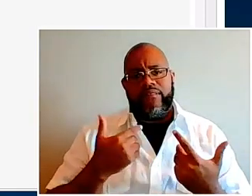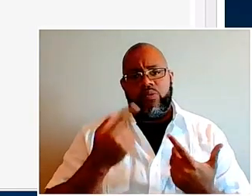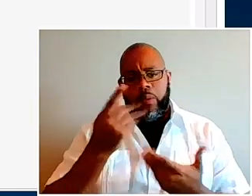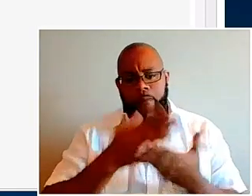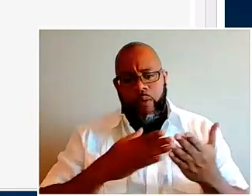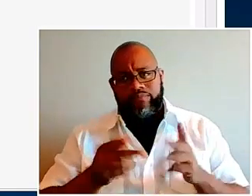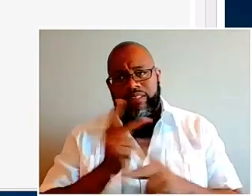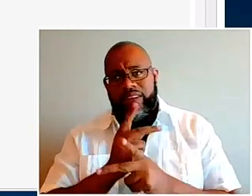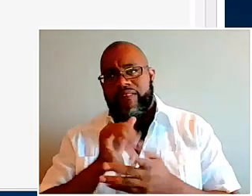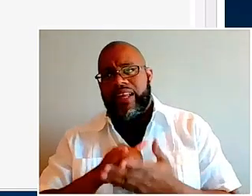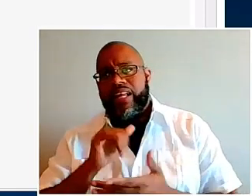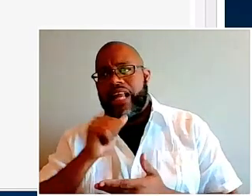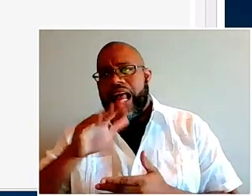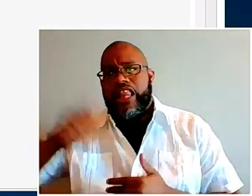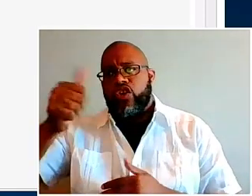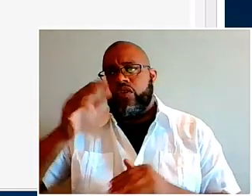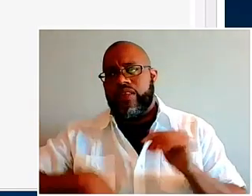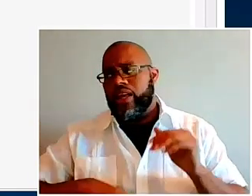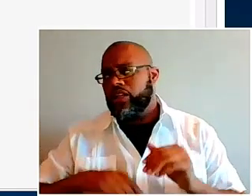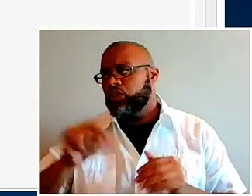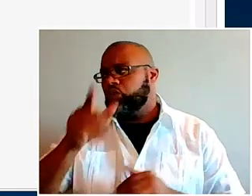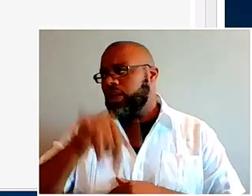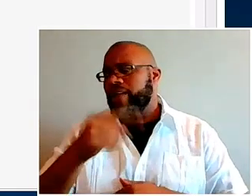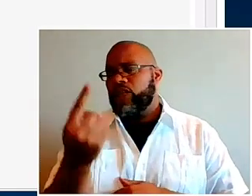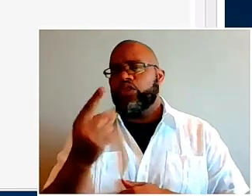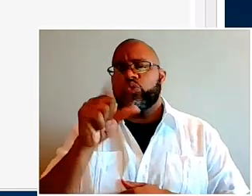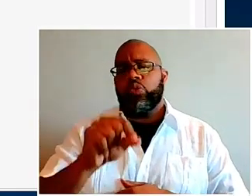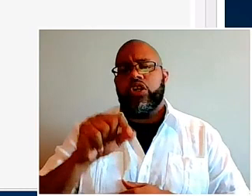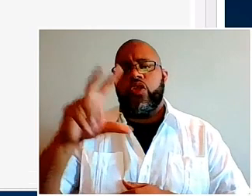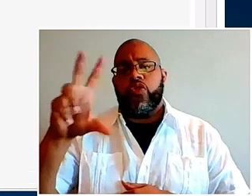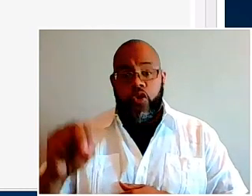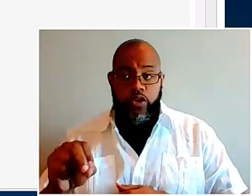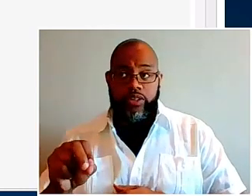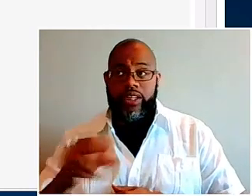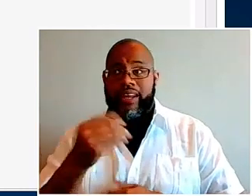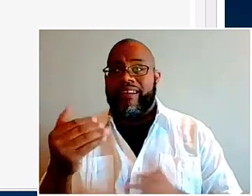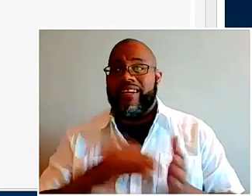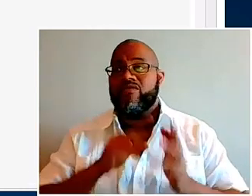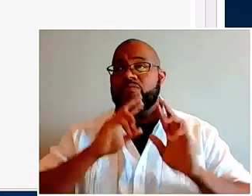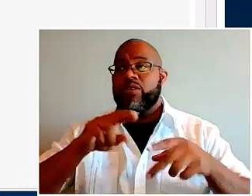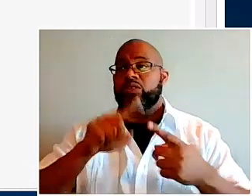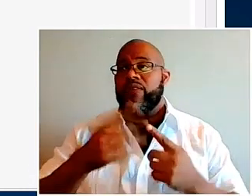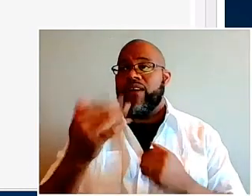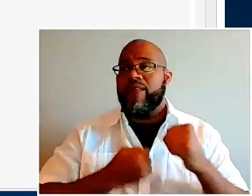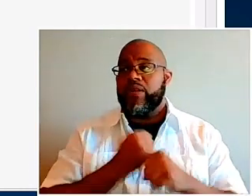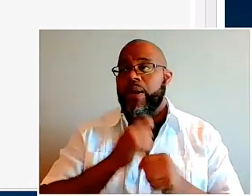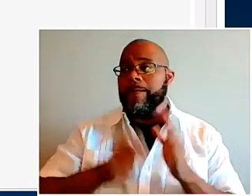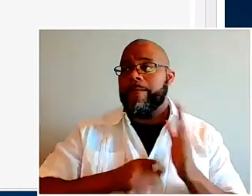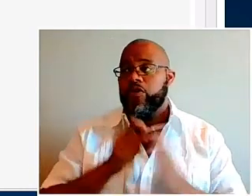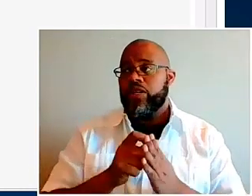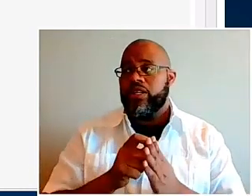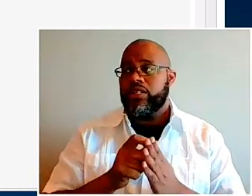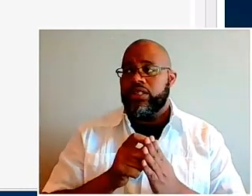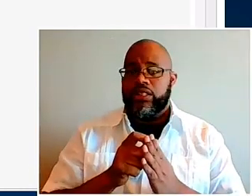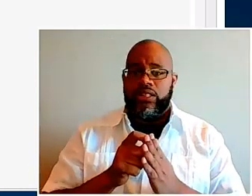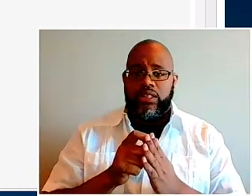not later than July 1st, 2030, again corresponding to a five year period after the date that we believe these rules would